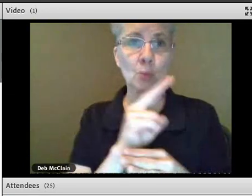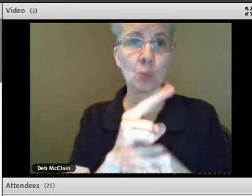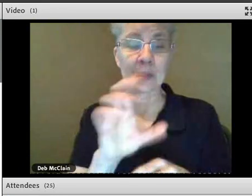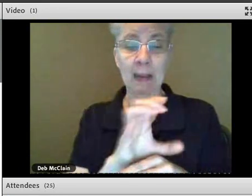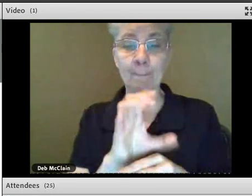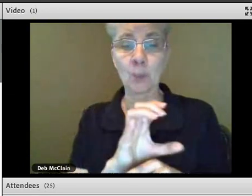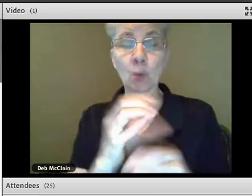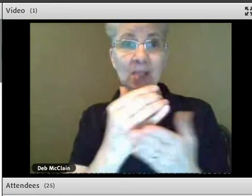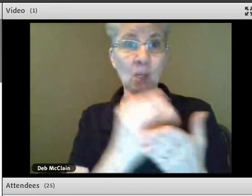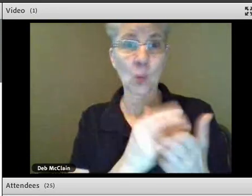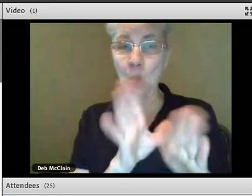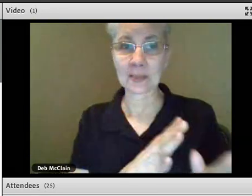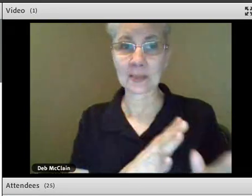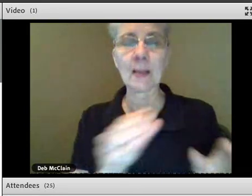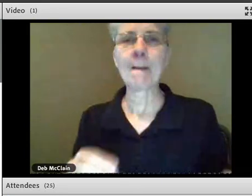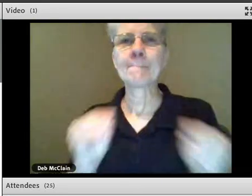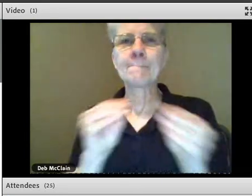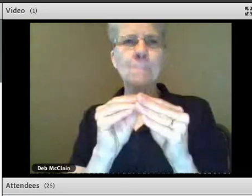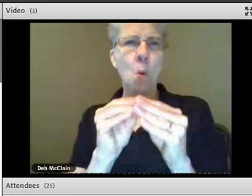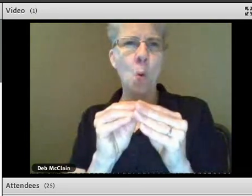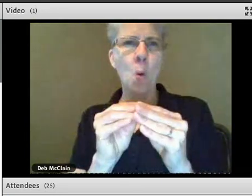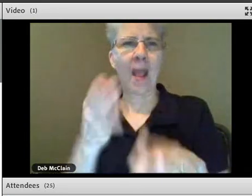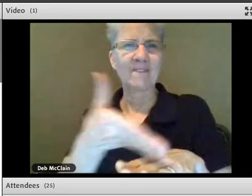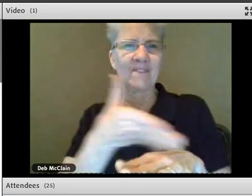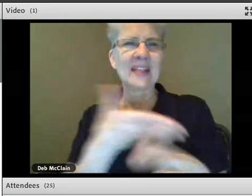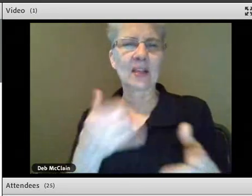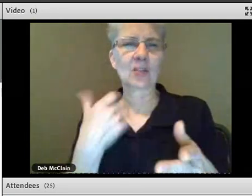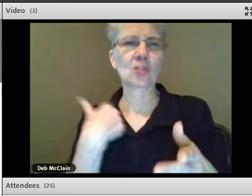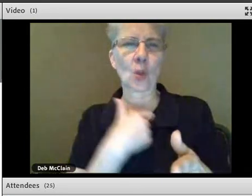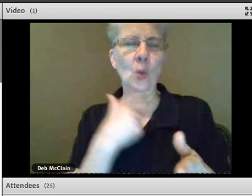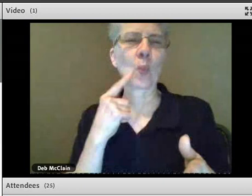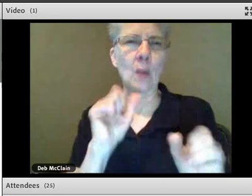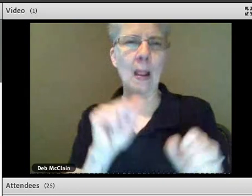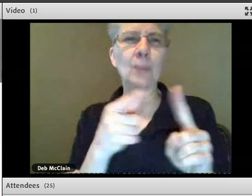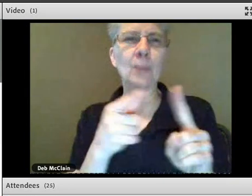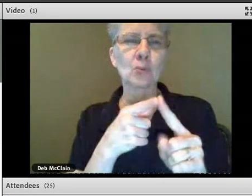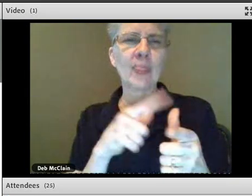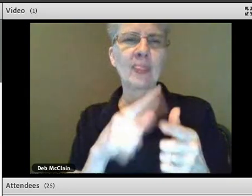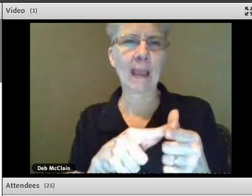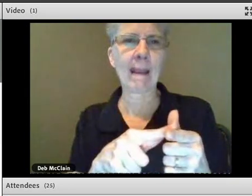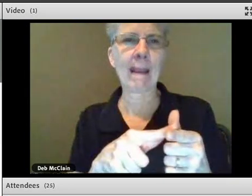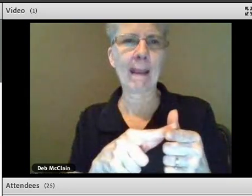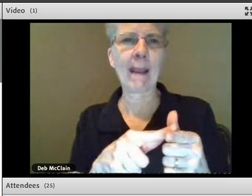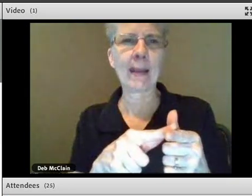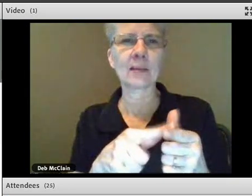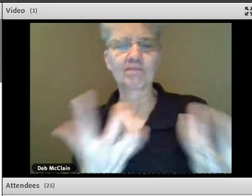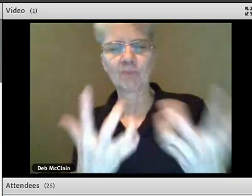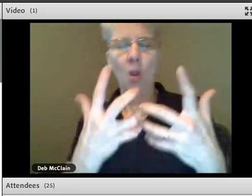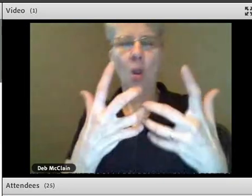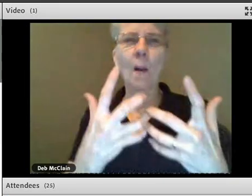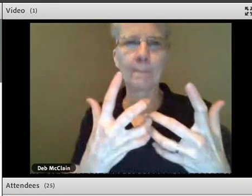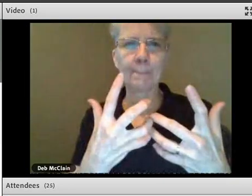as a course and more of, like, more advanced things, and so we were able to then kind of augment... We were able to sit down with people,